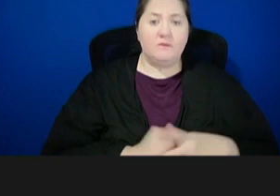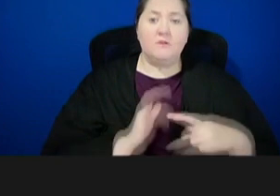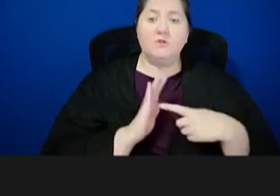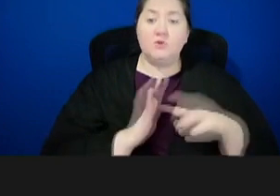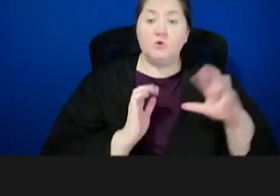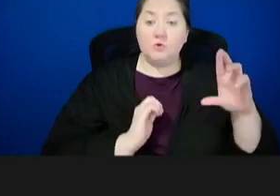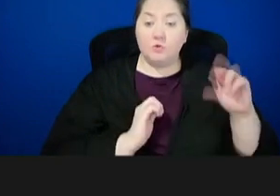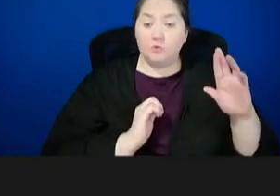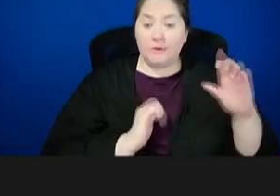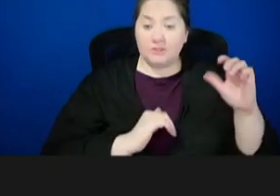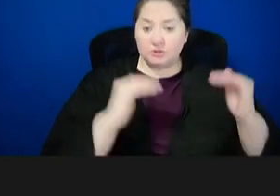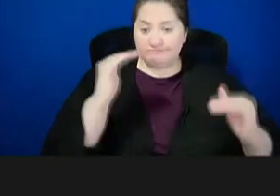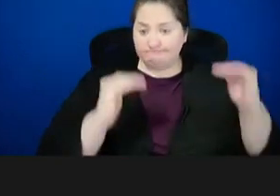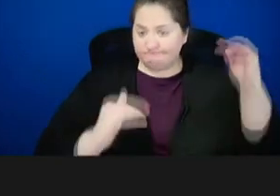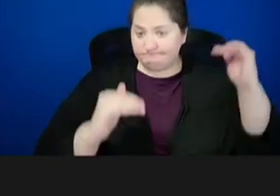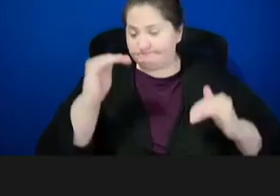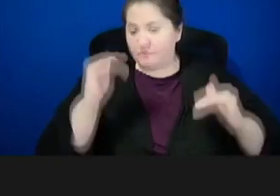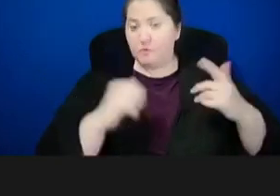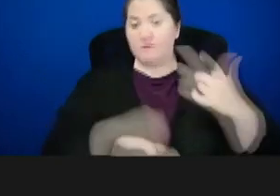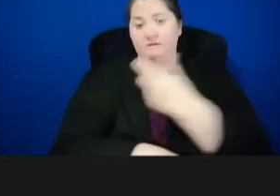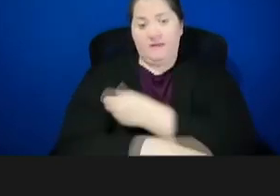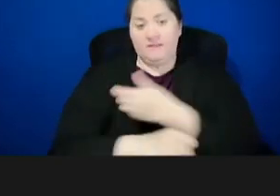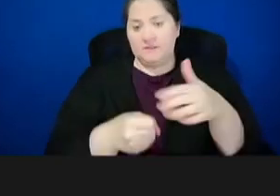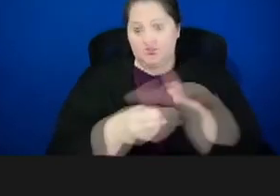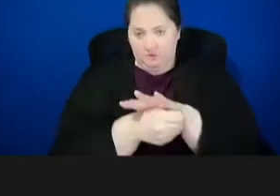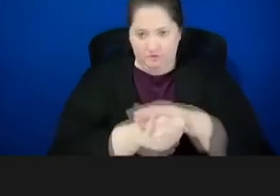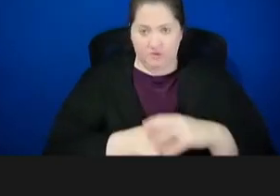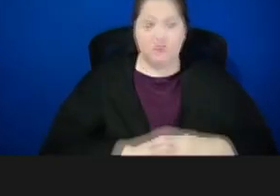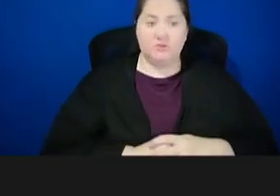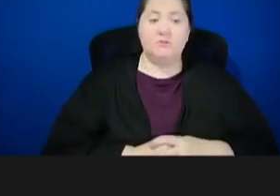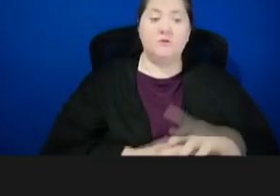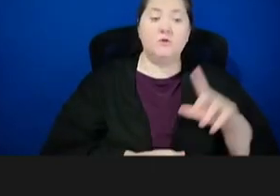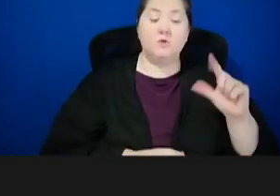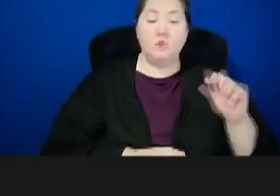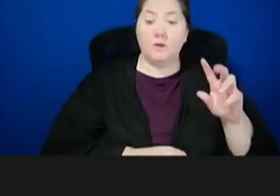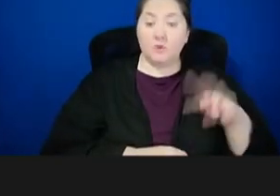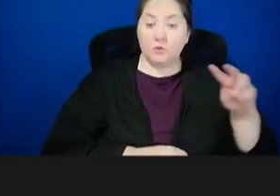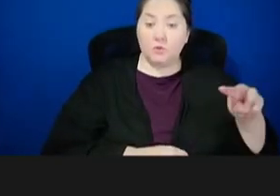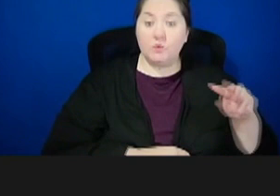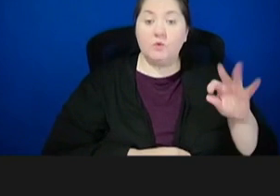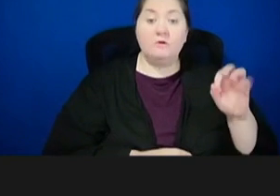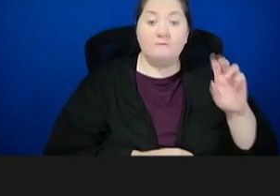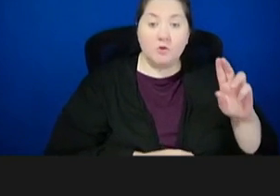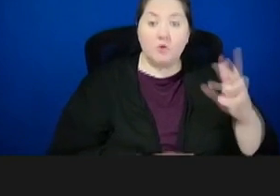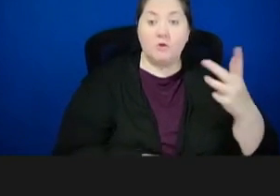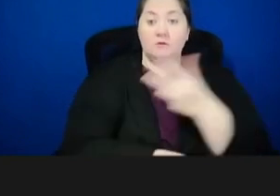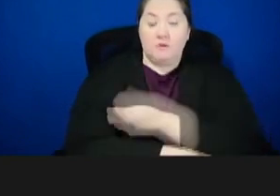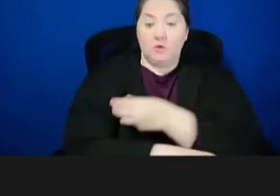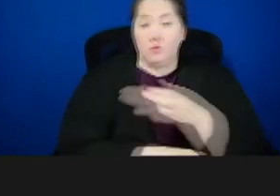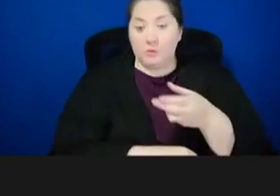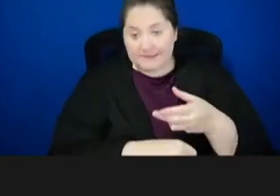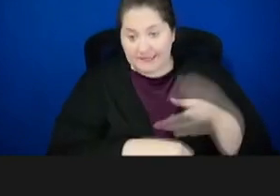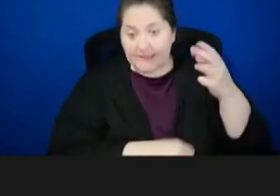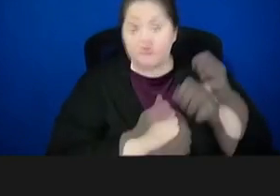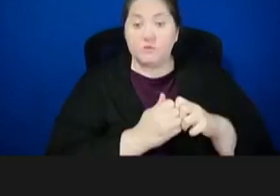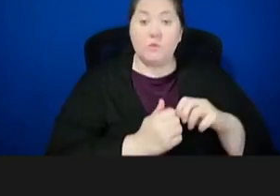in vaccine coverage. In 2022, flu vaccine coverage was highest among Hispanic women